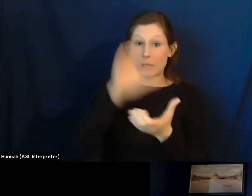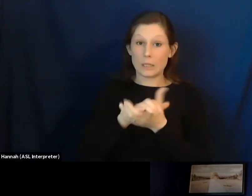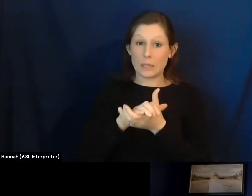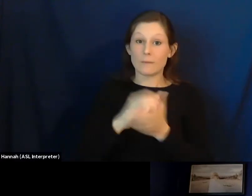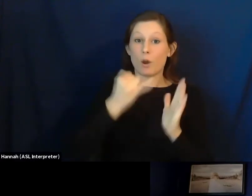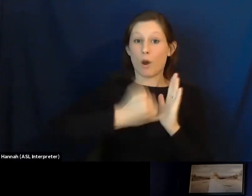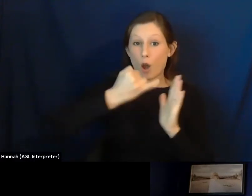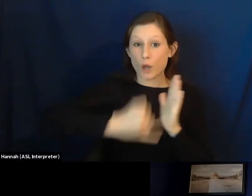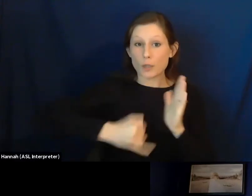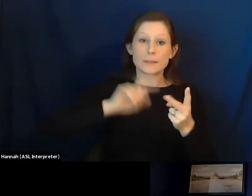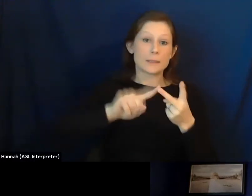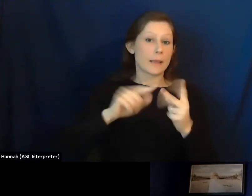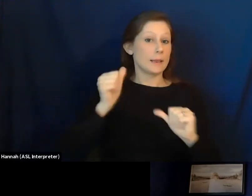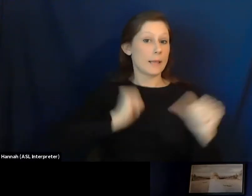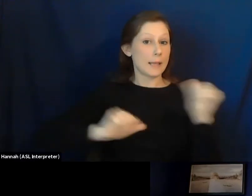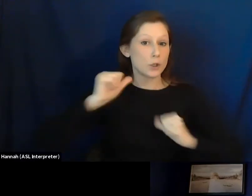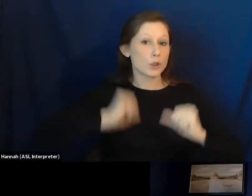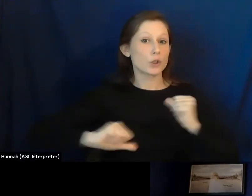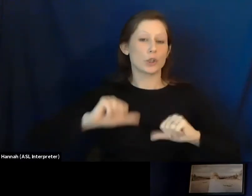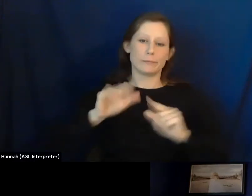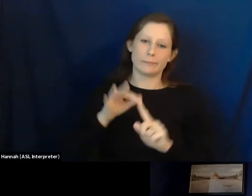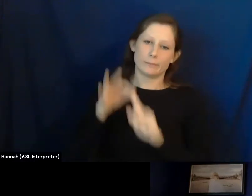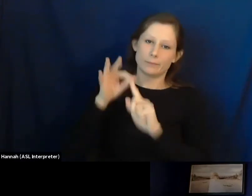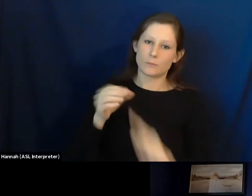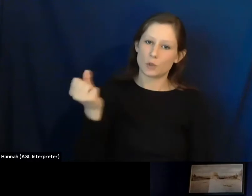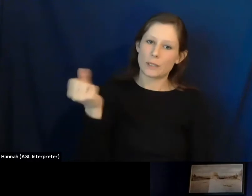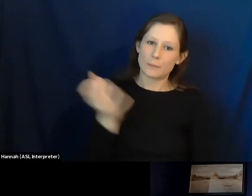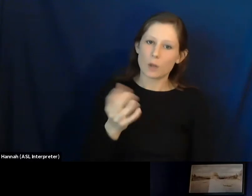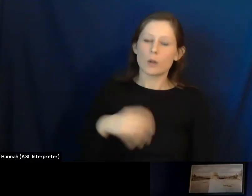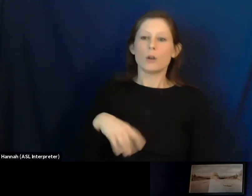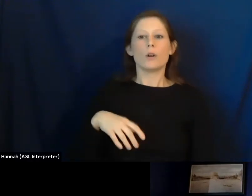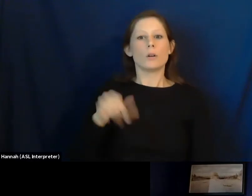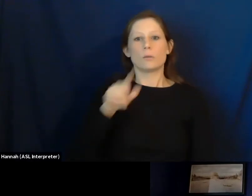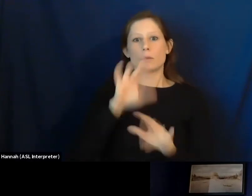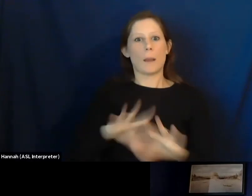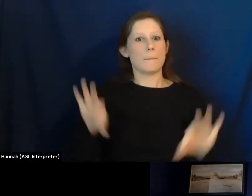especially theater and especially Shakespeare have a really important and powerful role